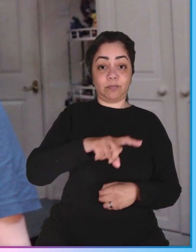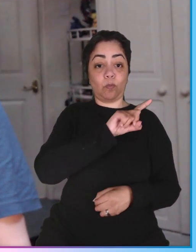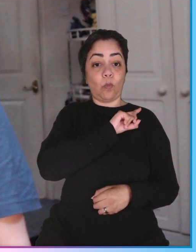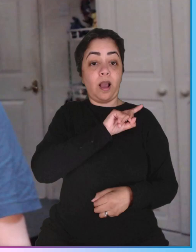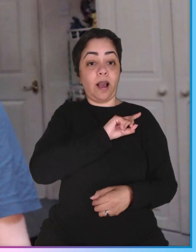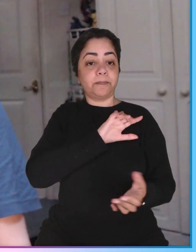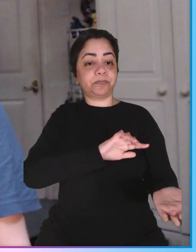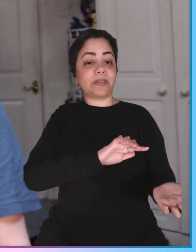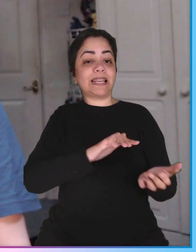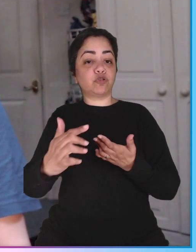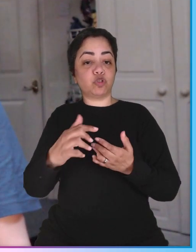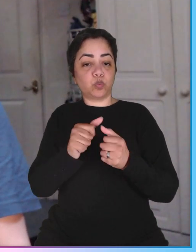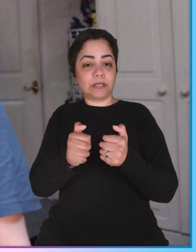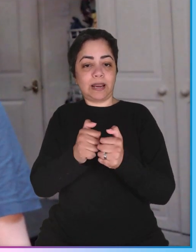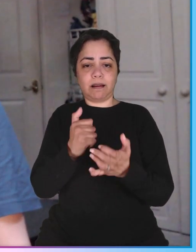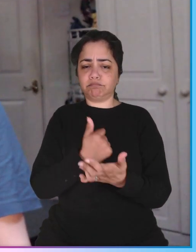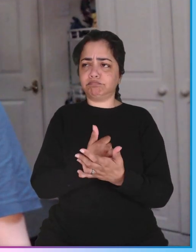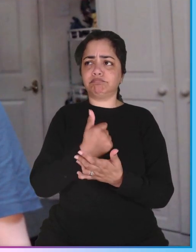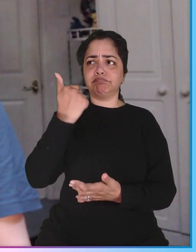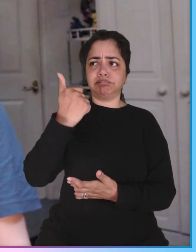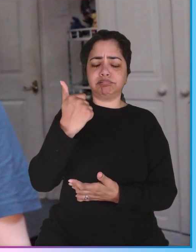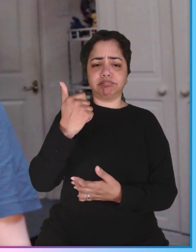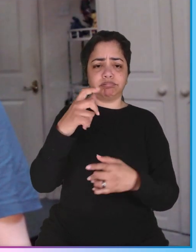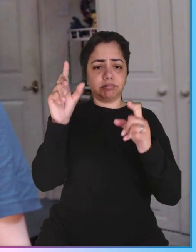and it is the wonderful Stories of Blossom